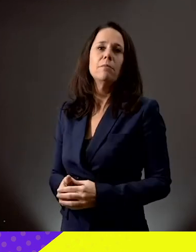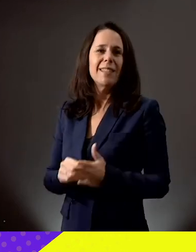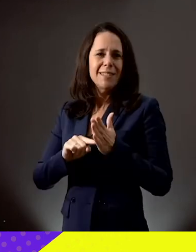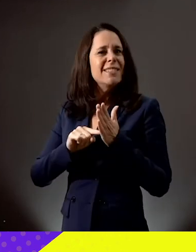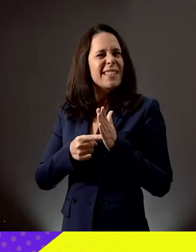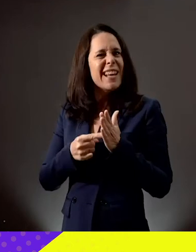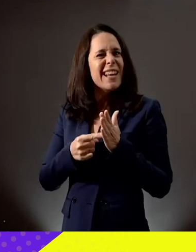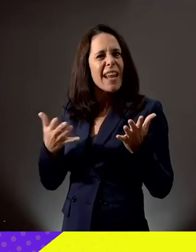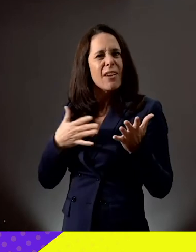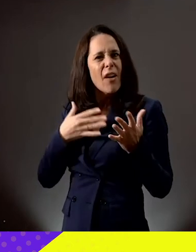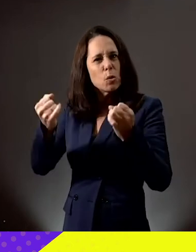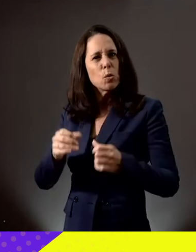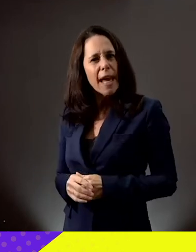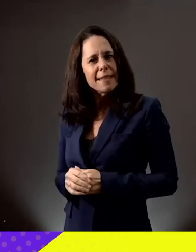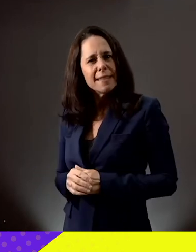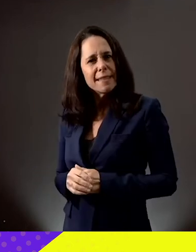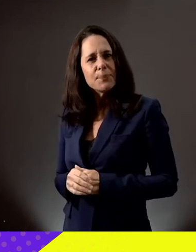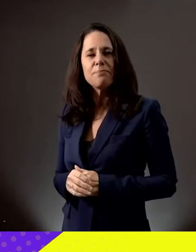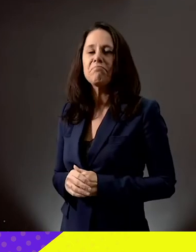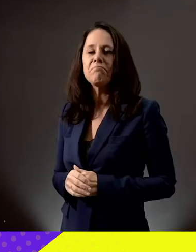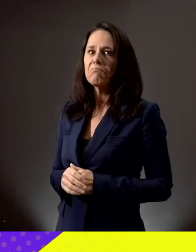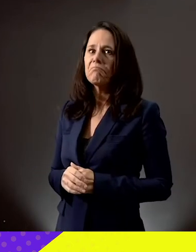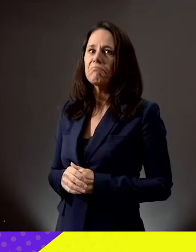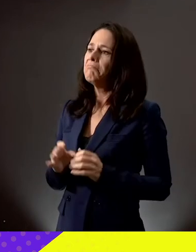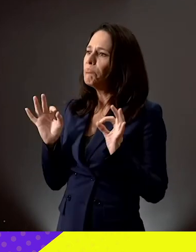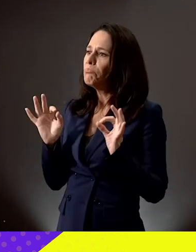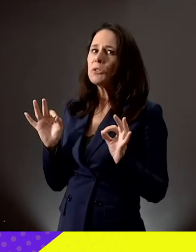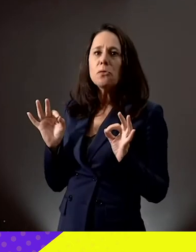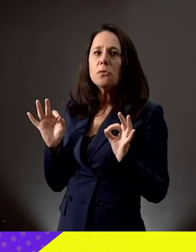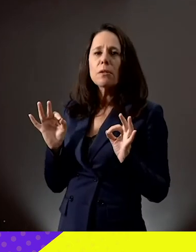That's really special. But such a success after only two months?